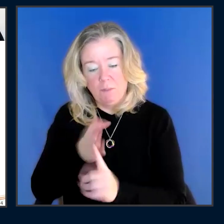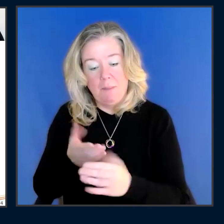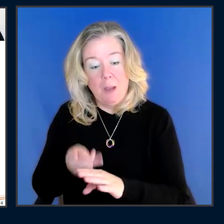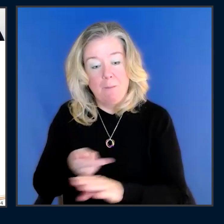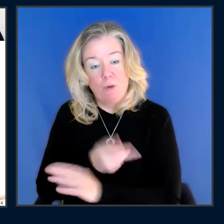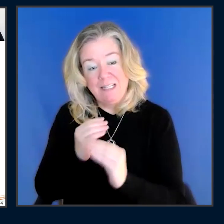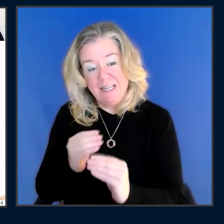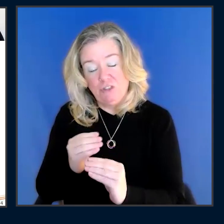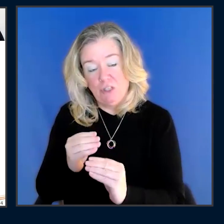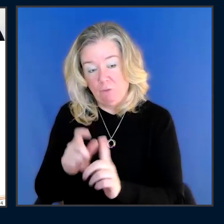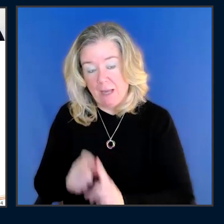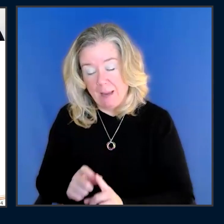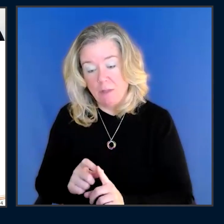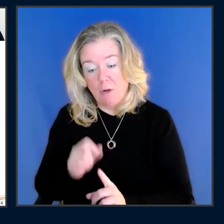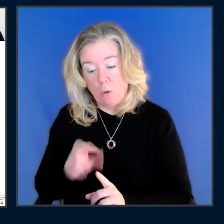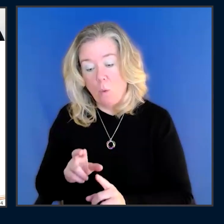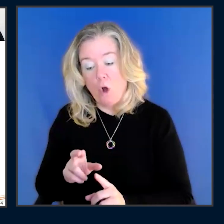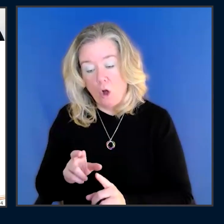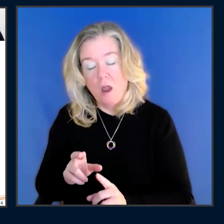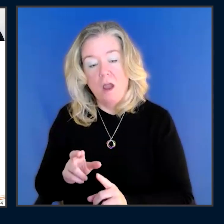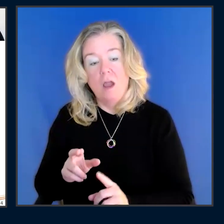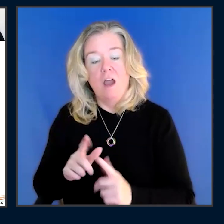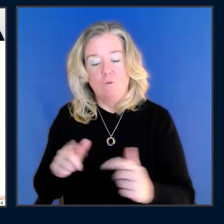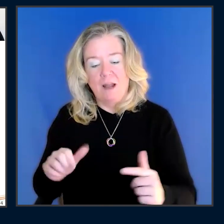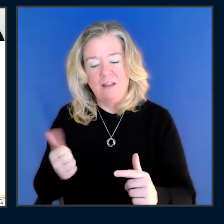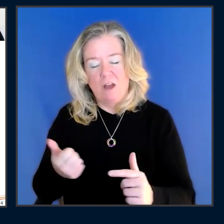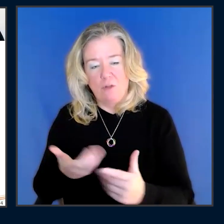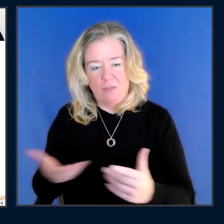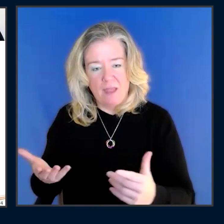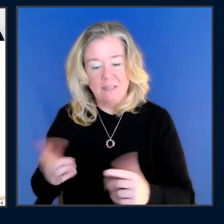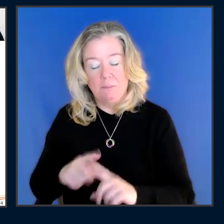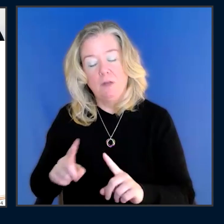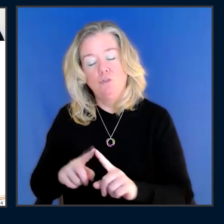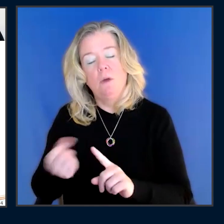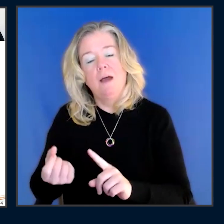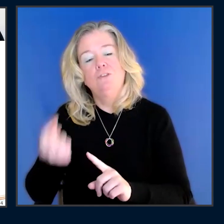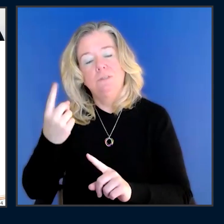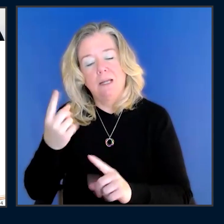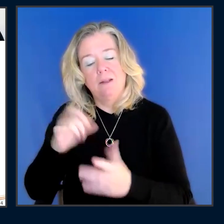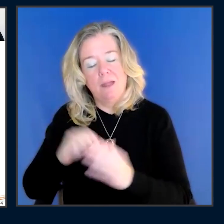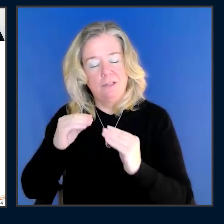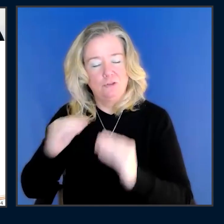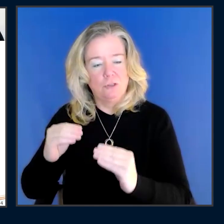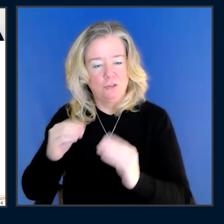And that might look like pre-teaching vocabulary or a variety of other things. But understanding